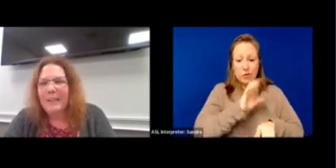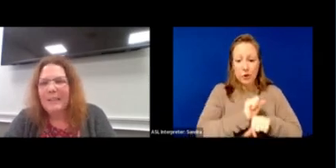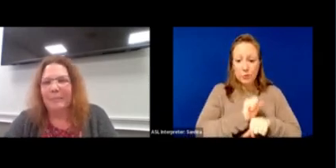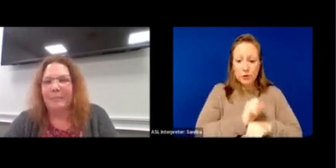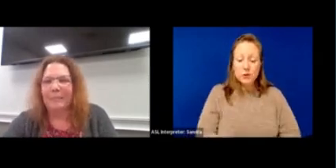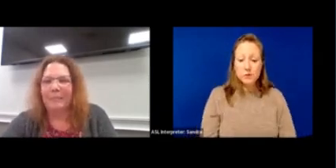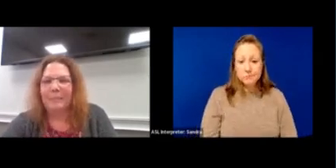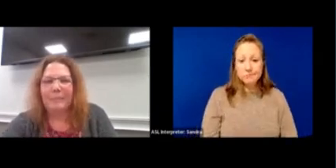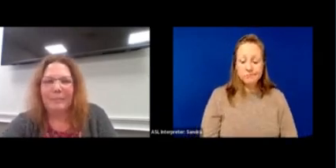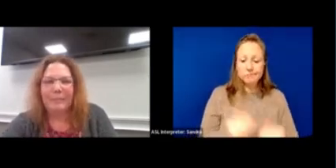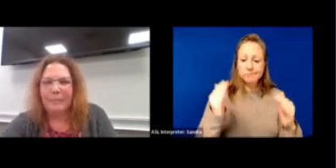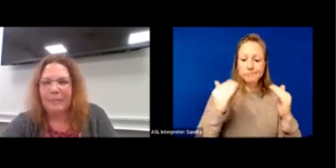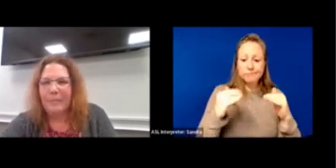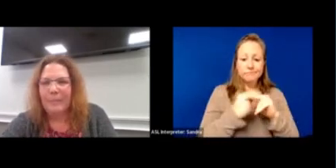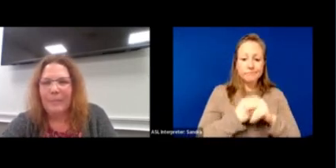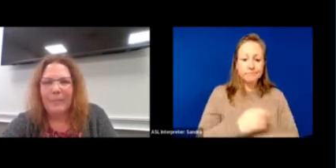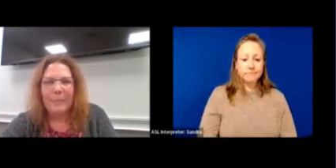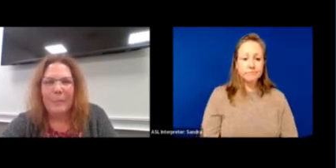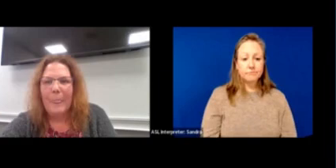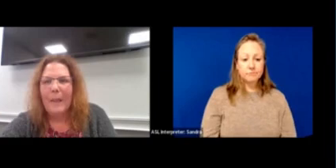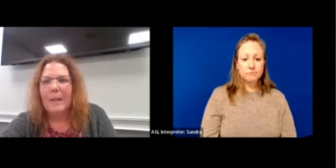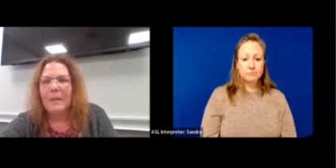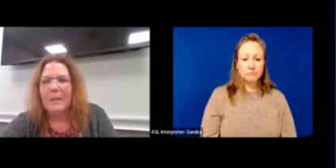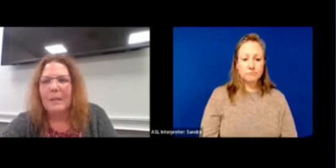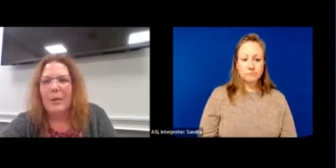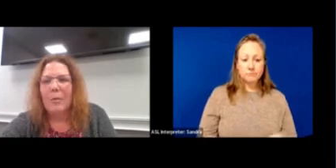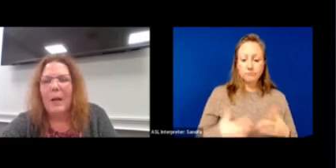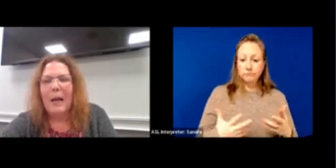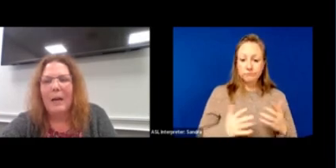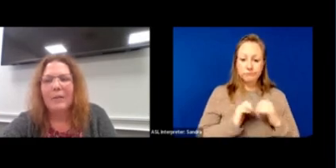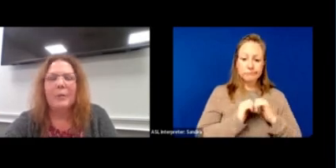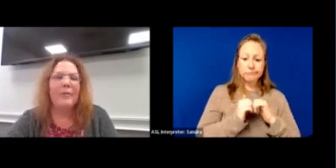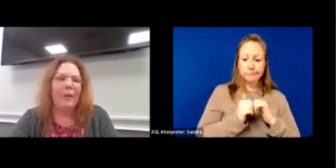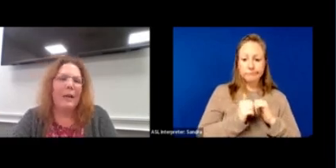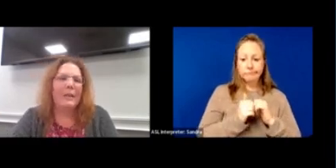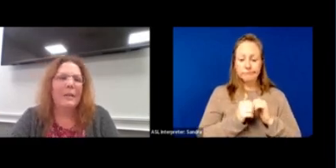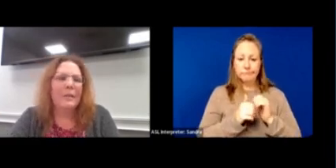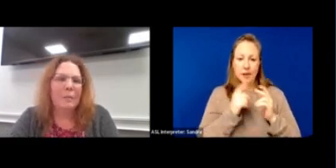please. So how do we find the